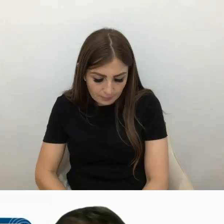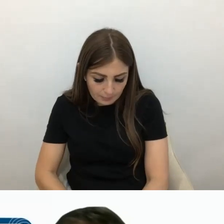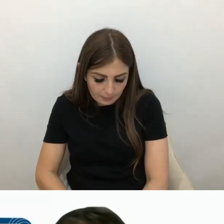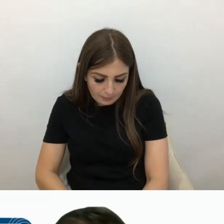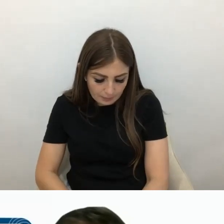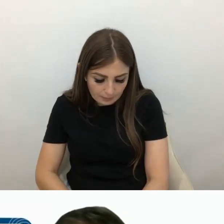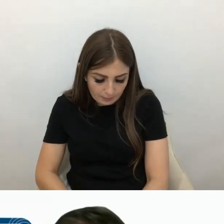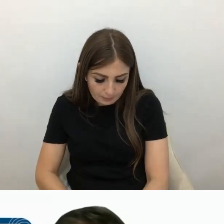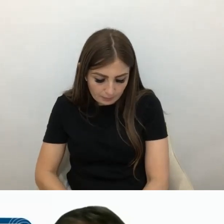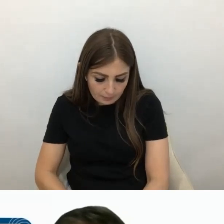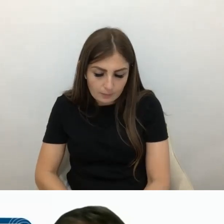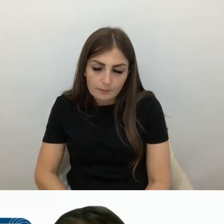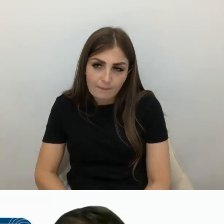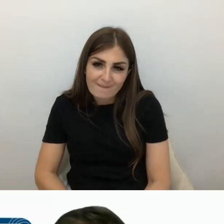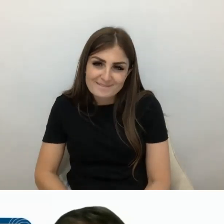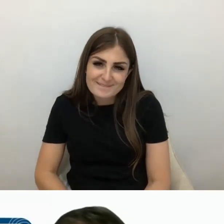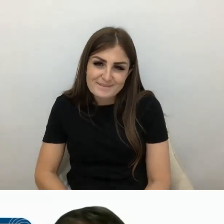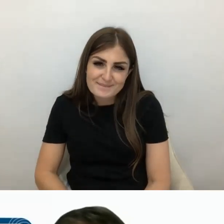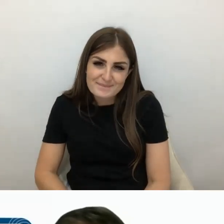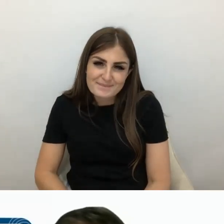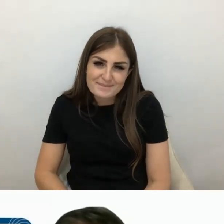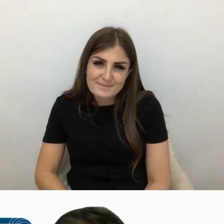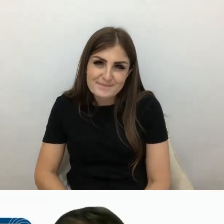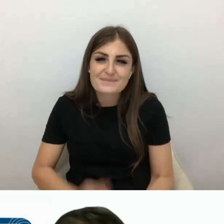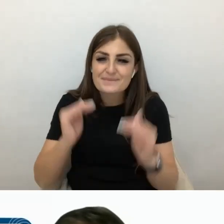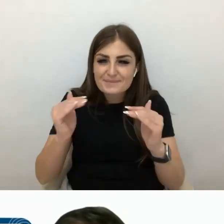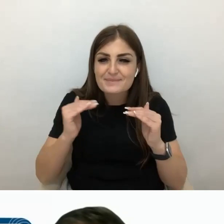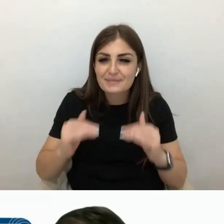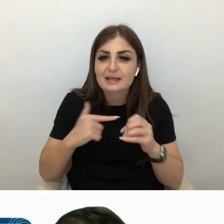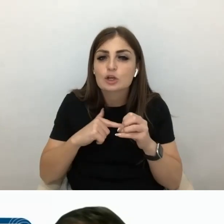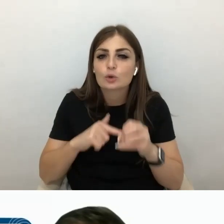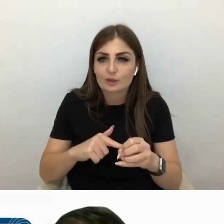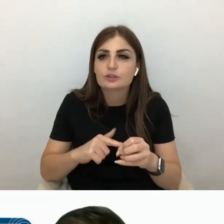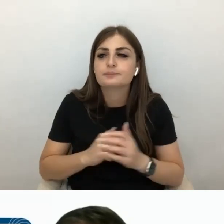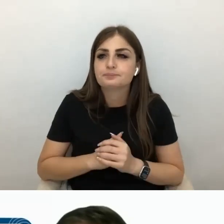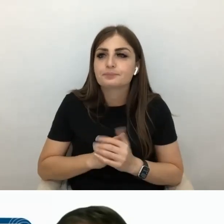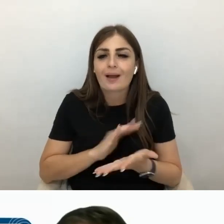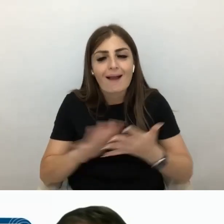Sifa: Our next question is around how the project runs.